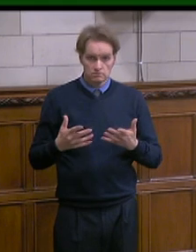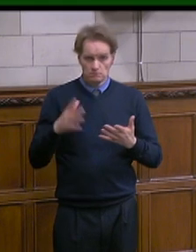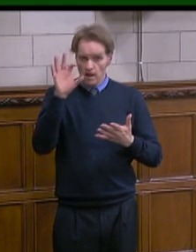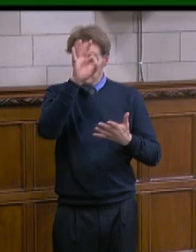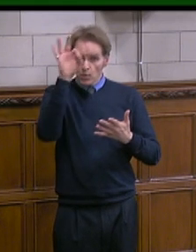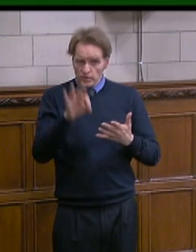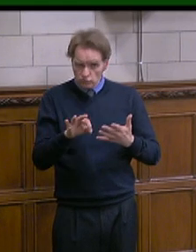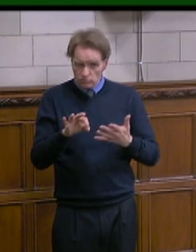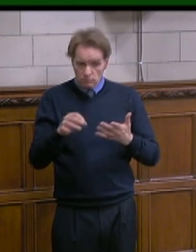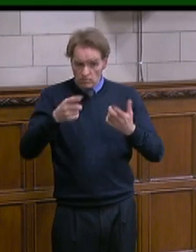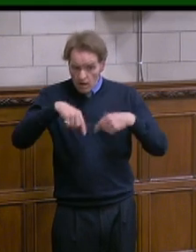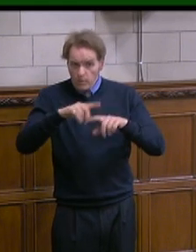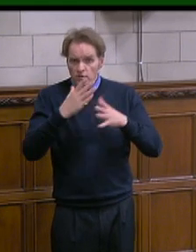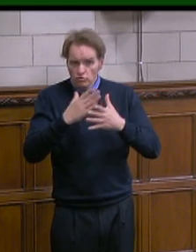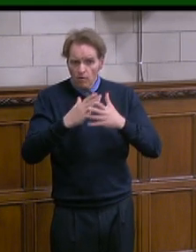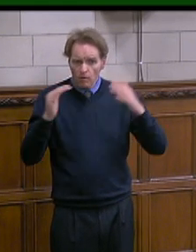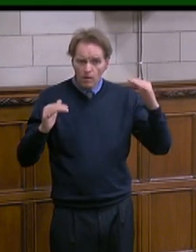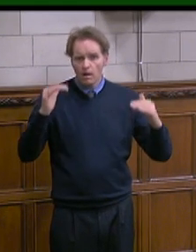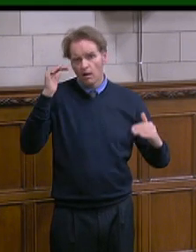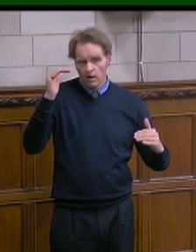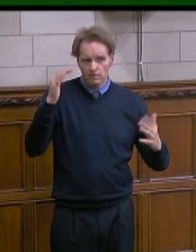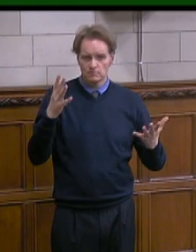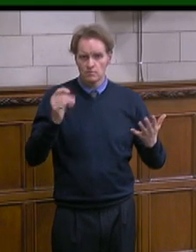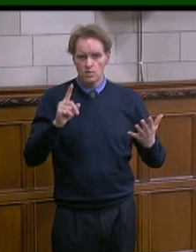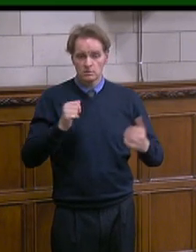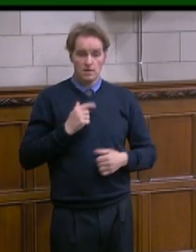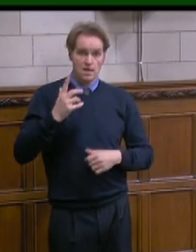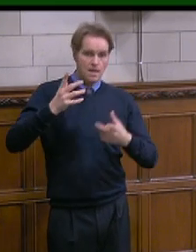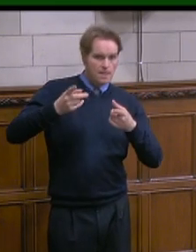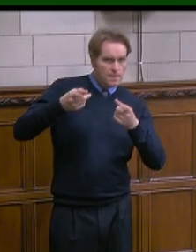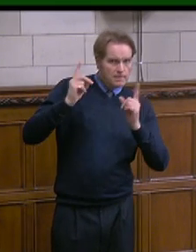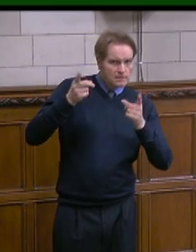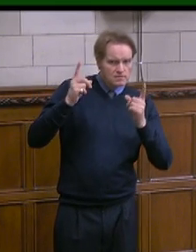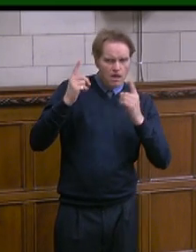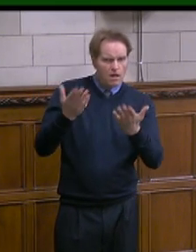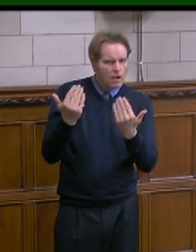I am sure that he will not want to give a negative response to that question but, equally,